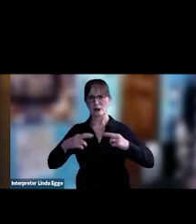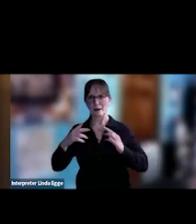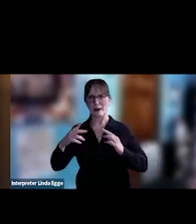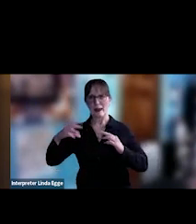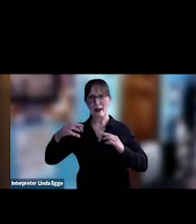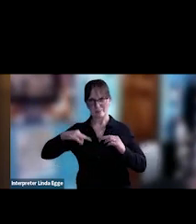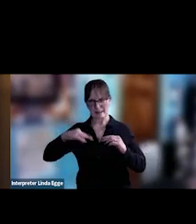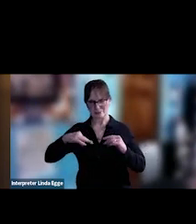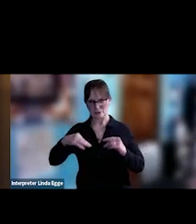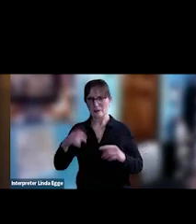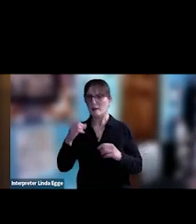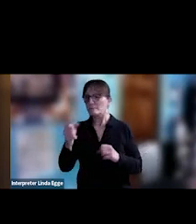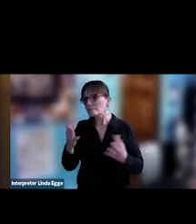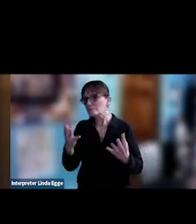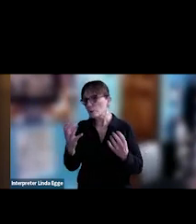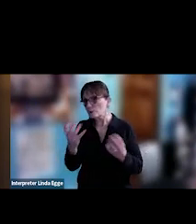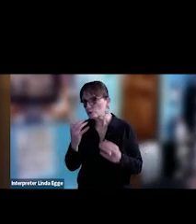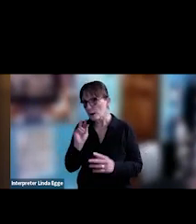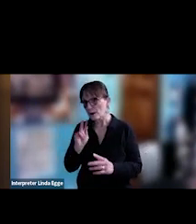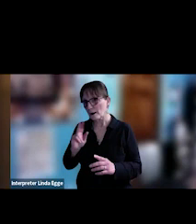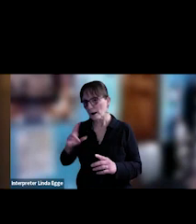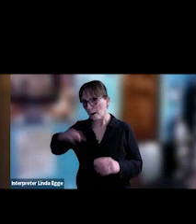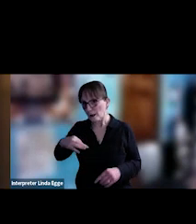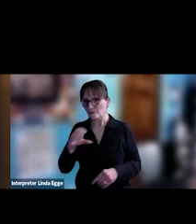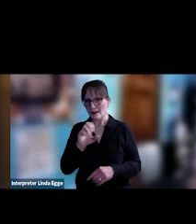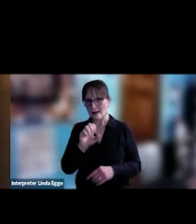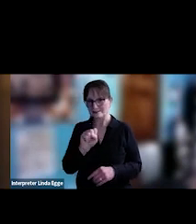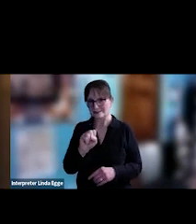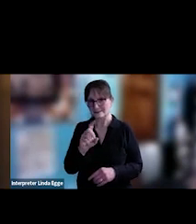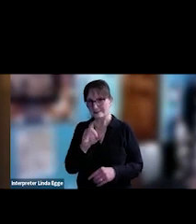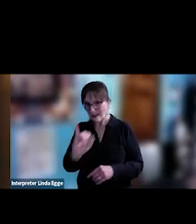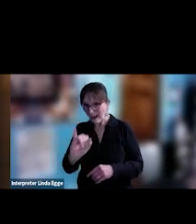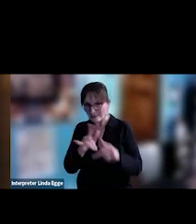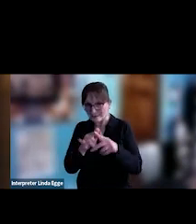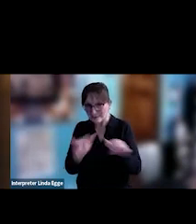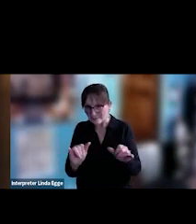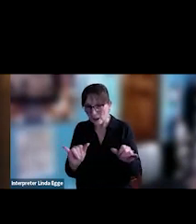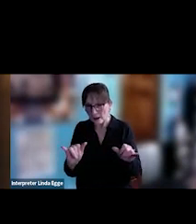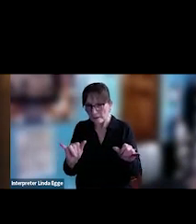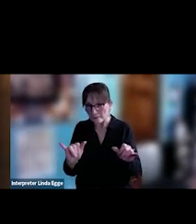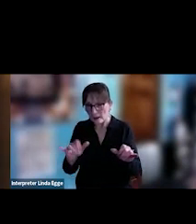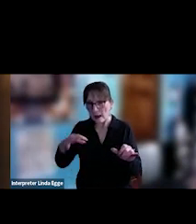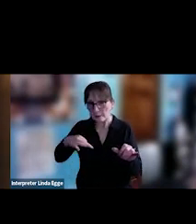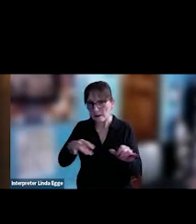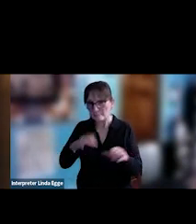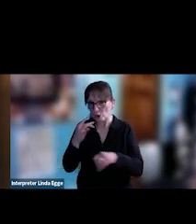But if you did want to apply for SSDI at the same time you're applying for early retirement,